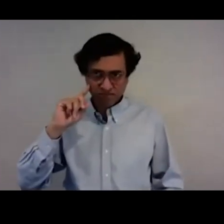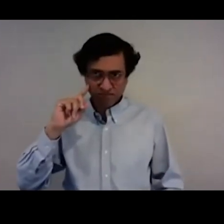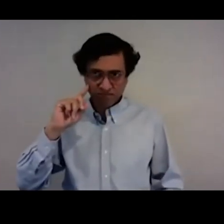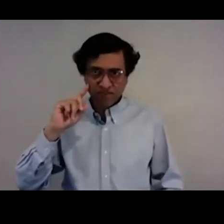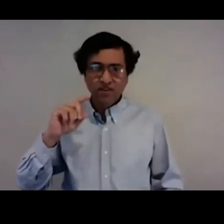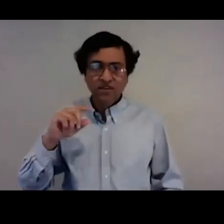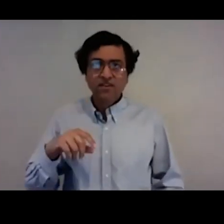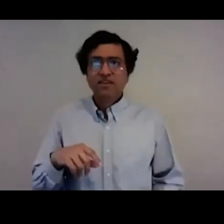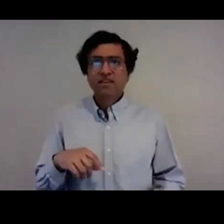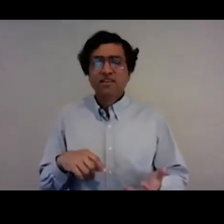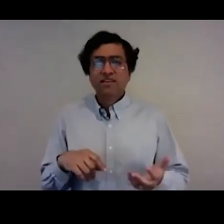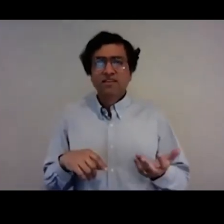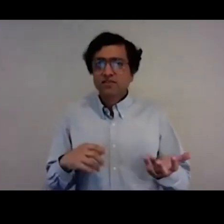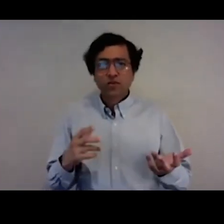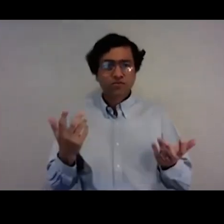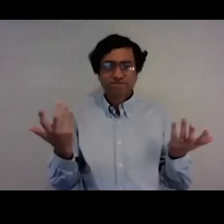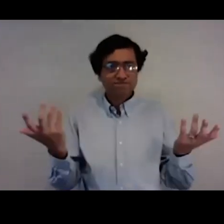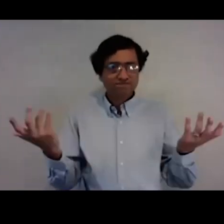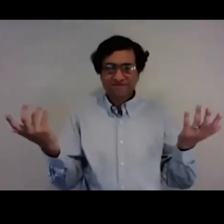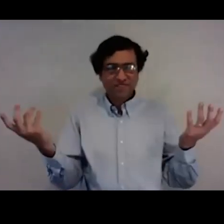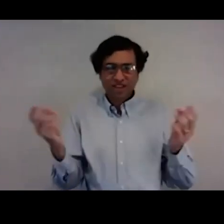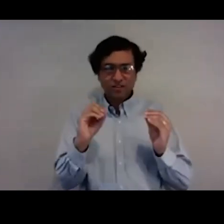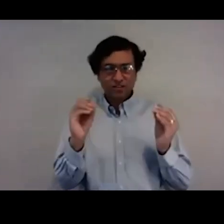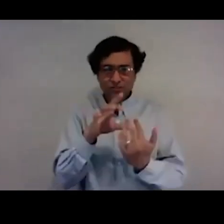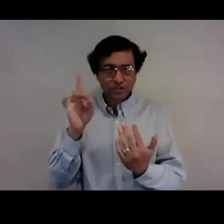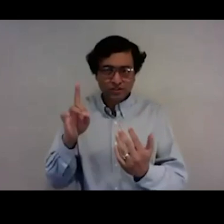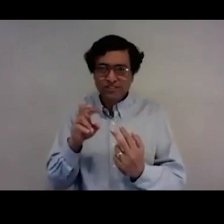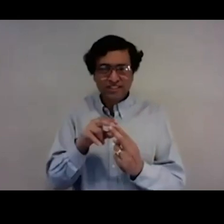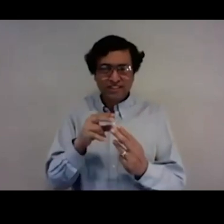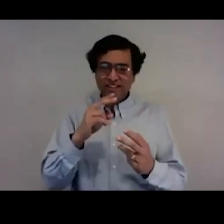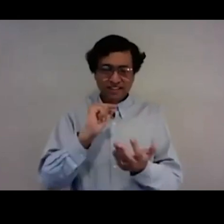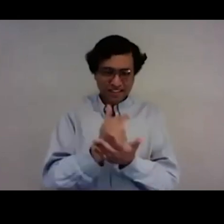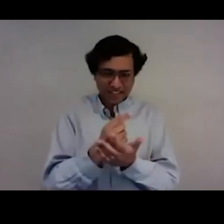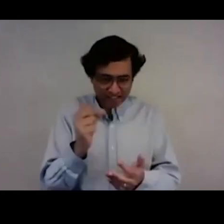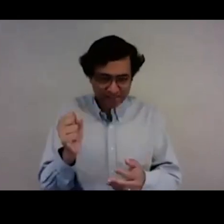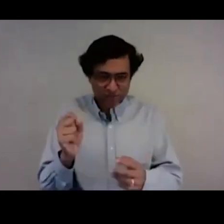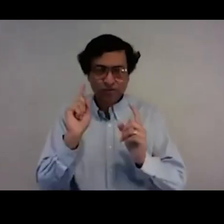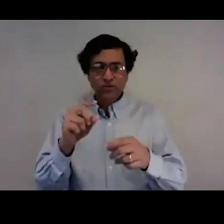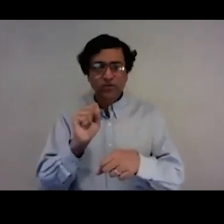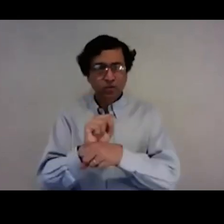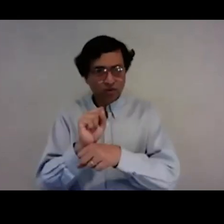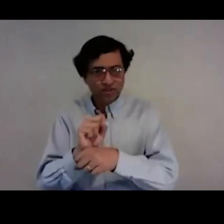They did not accept deaf or hard-of-hearing applicants.